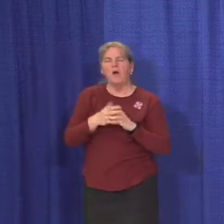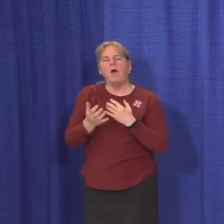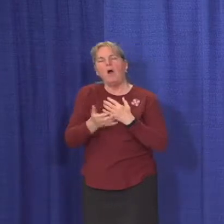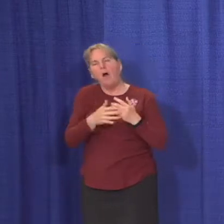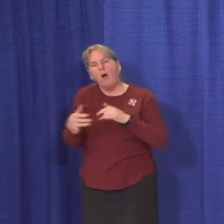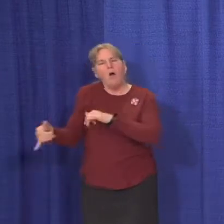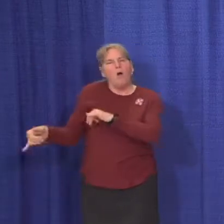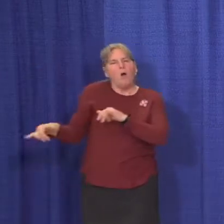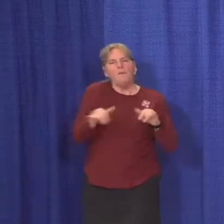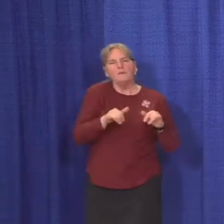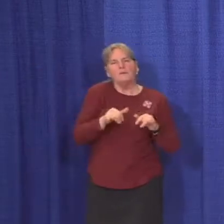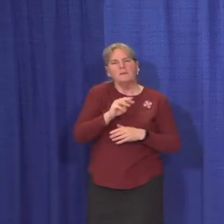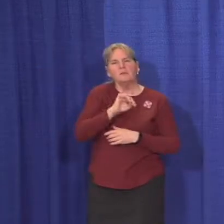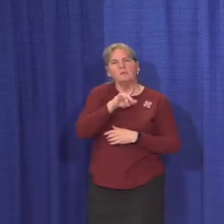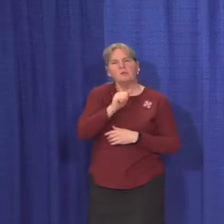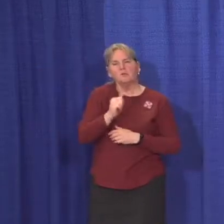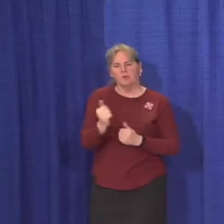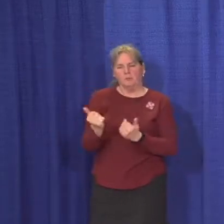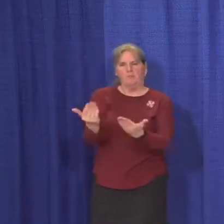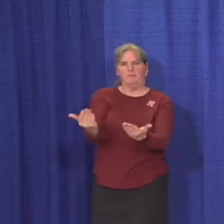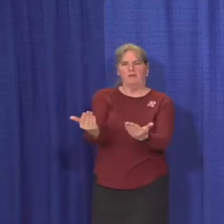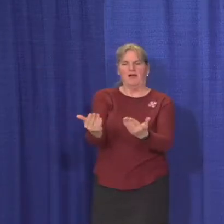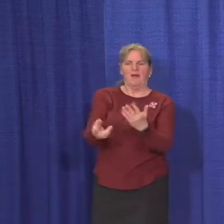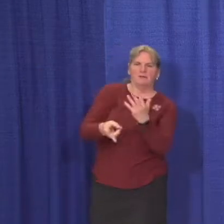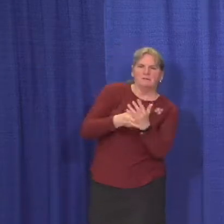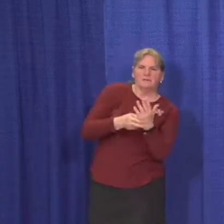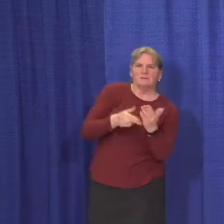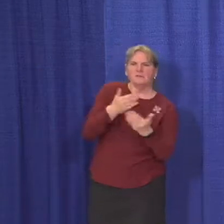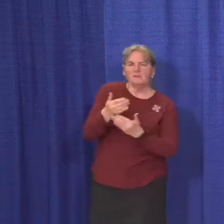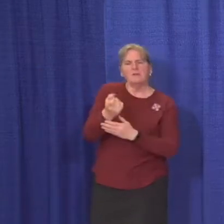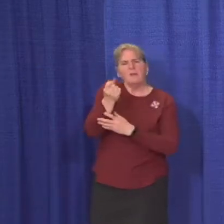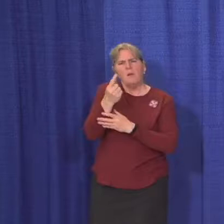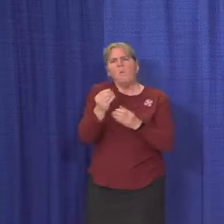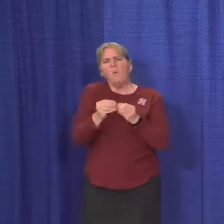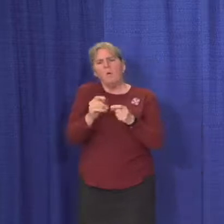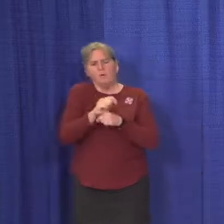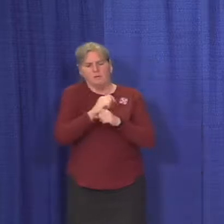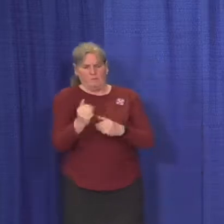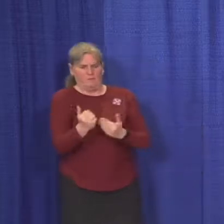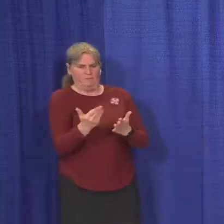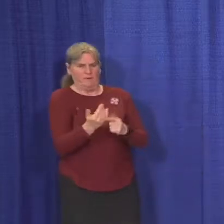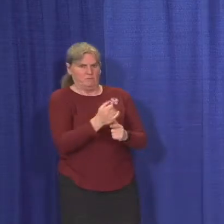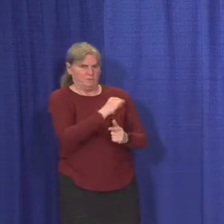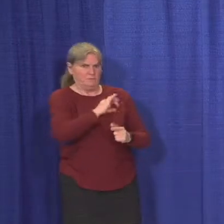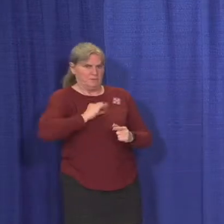It's become more similar to Moderna. Some extra training will be